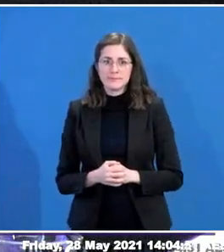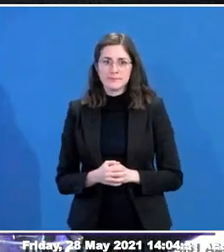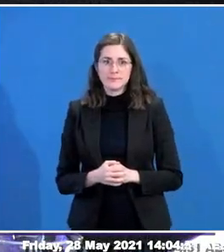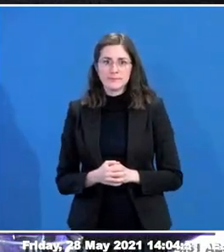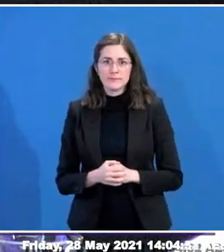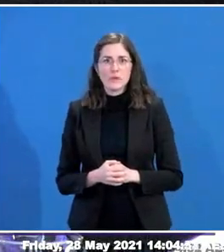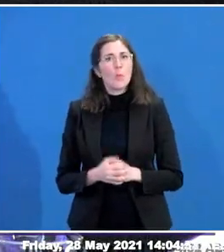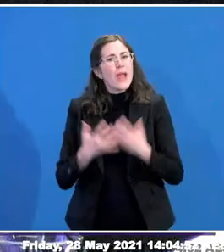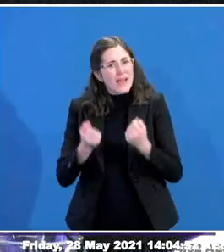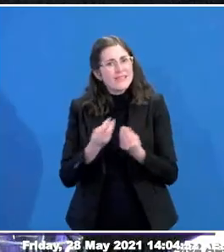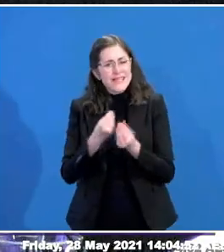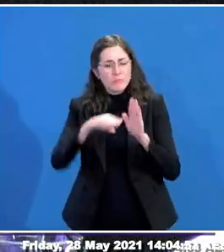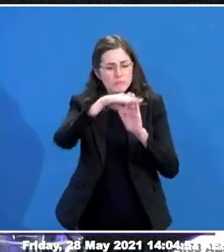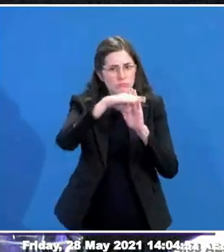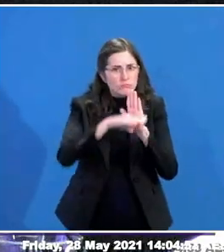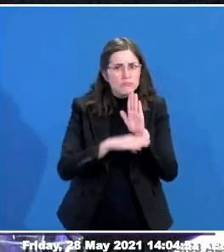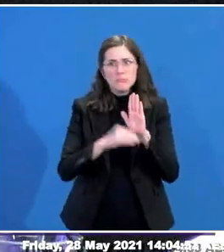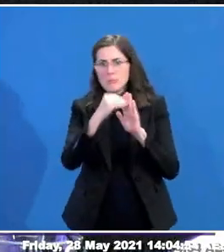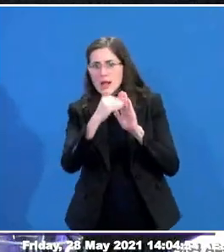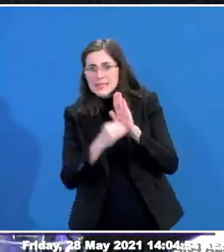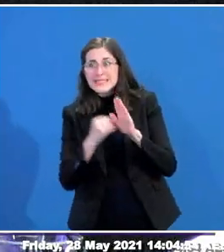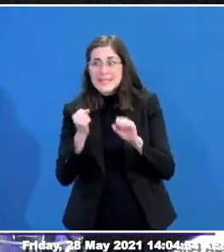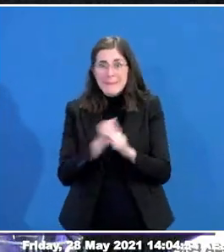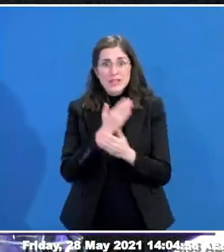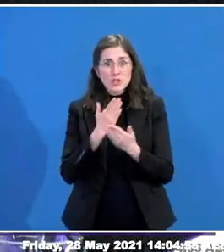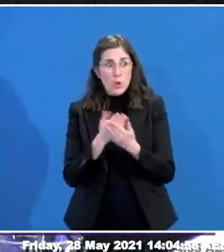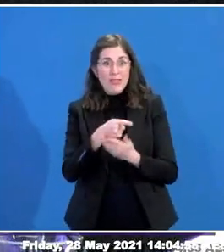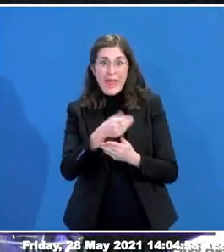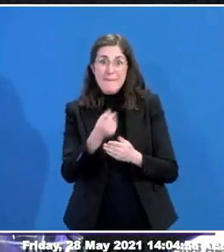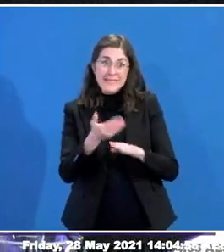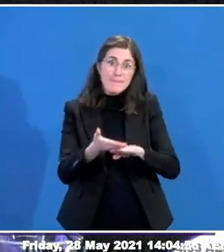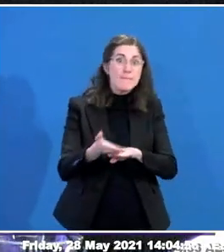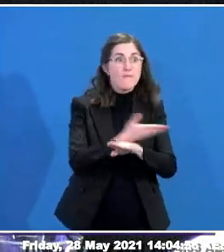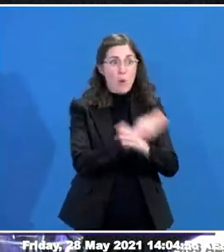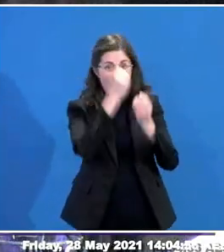safeguards for a reasonable transition period to allow for us to do that work.